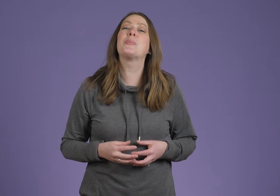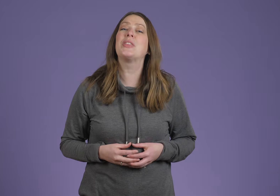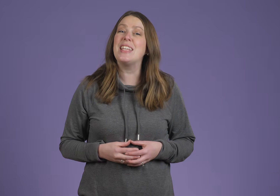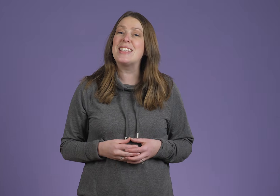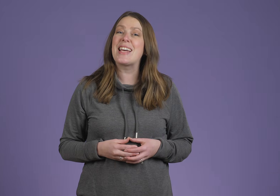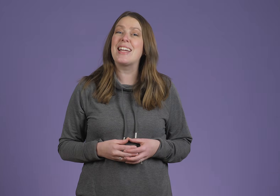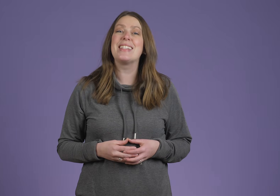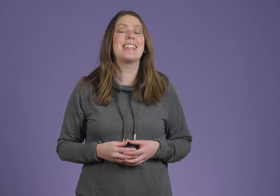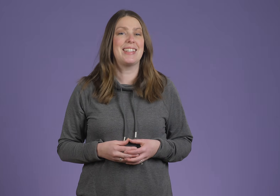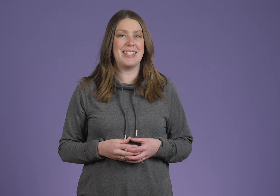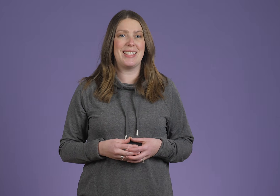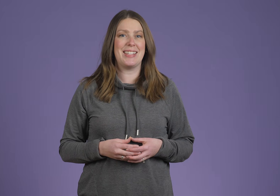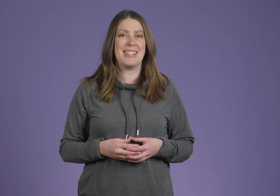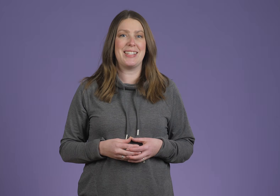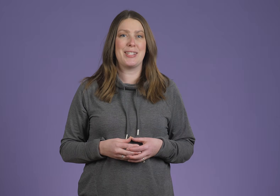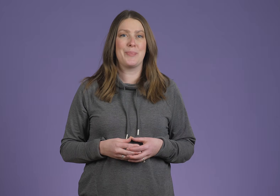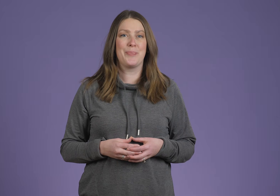put these signs into sentences.